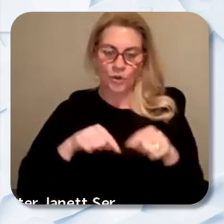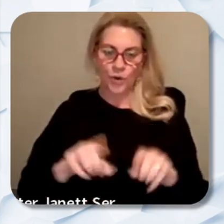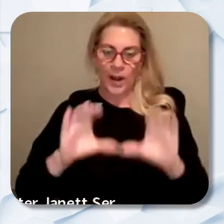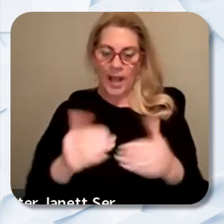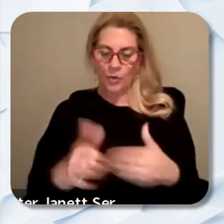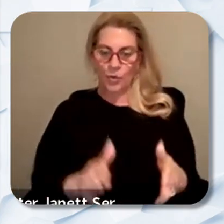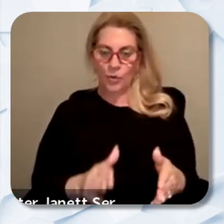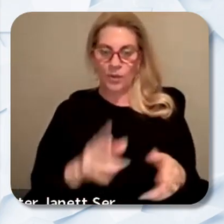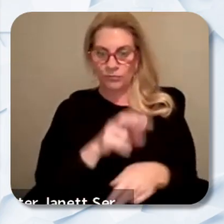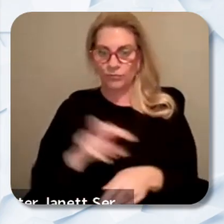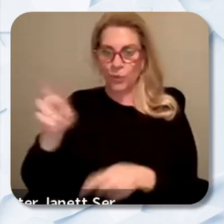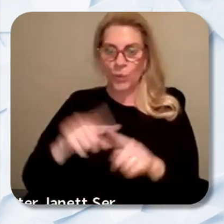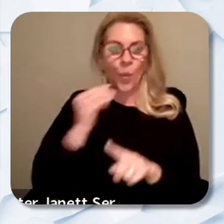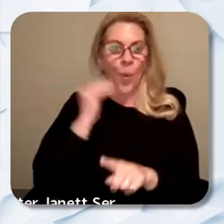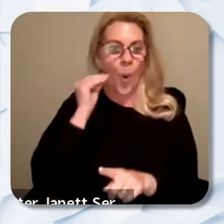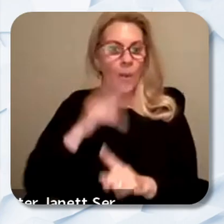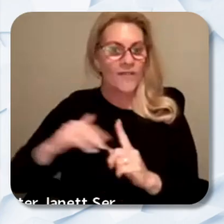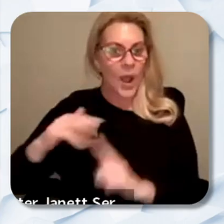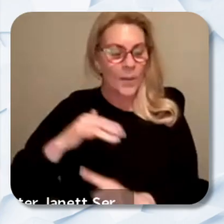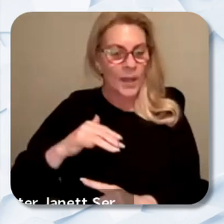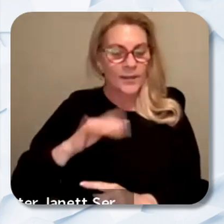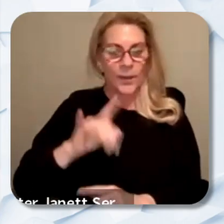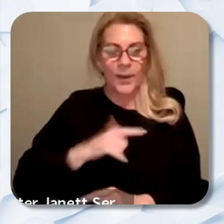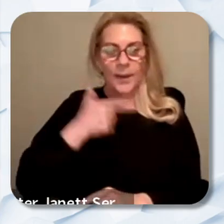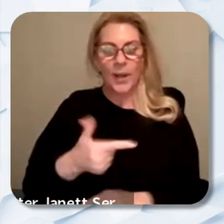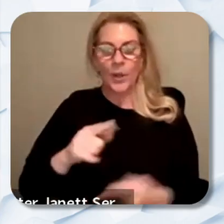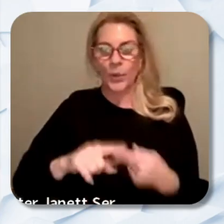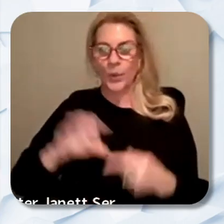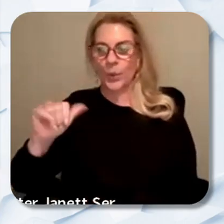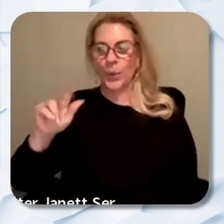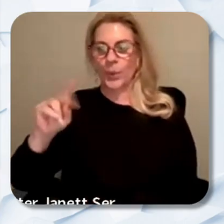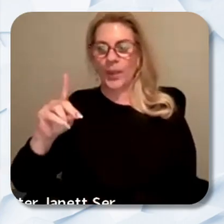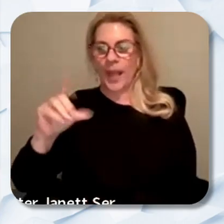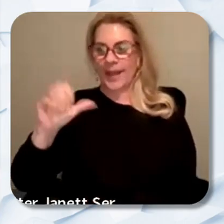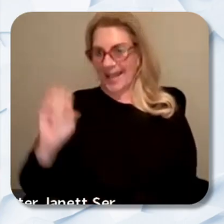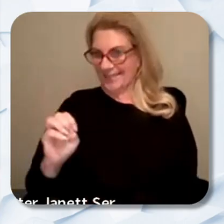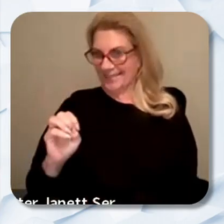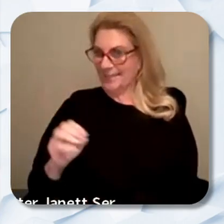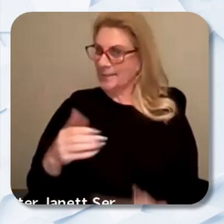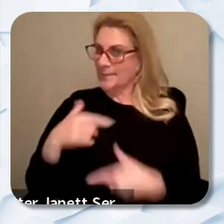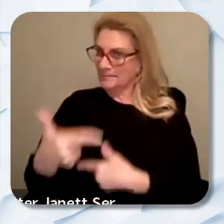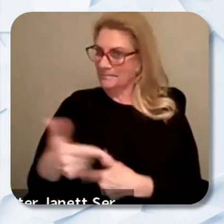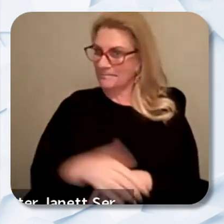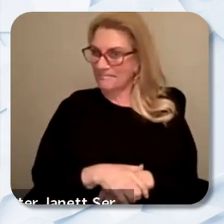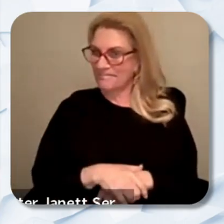home environment? So we are going to pass it off to Candace to open this question up for us. So